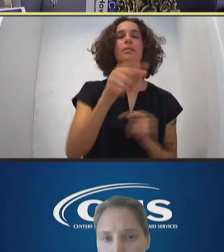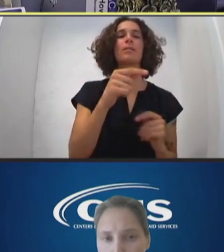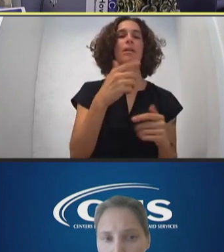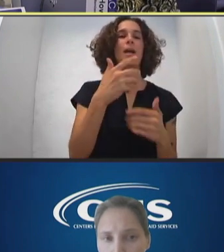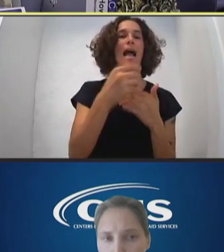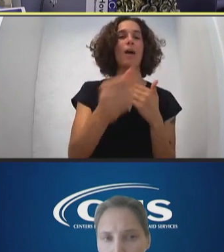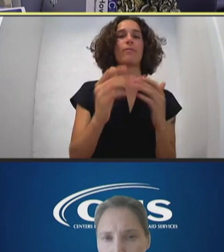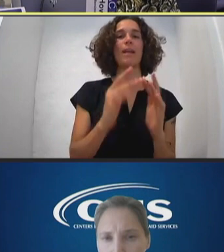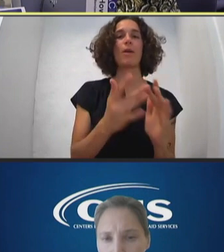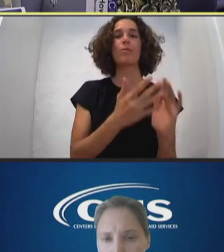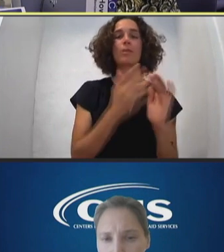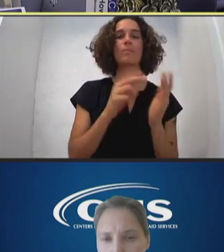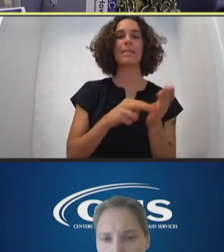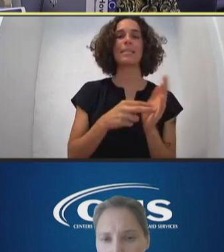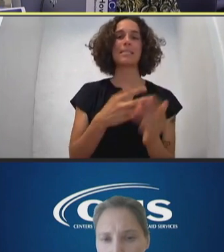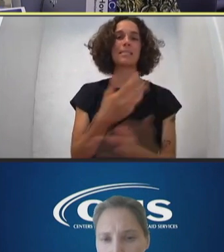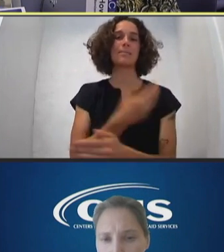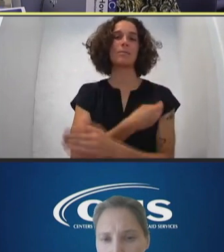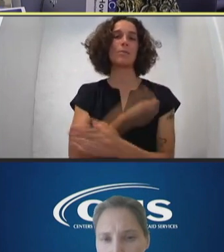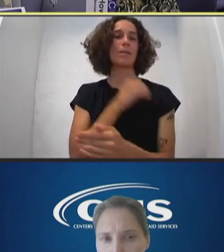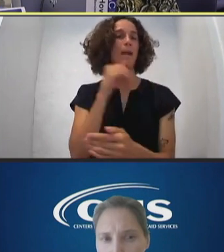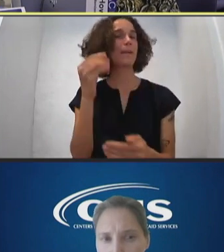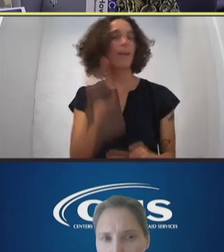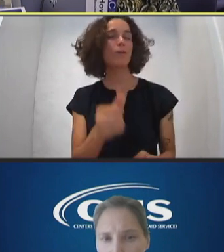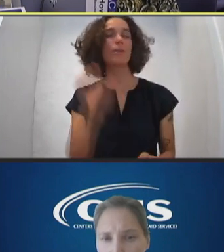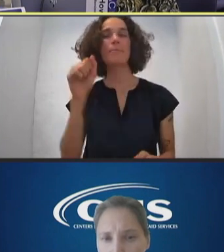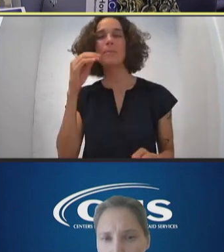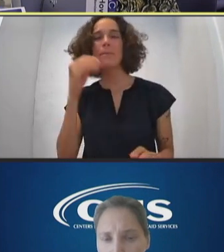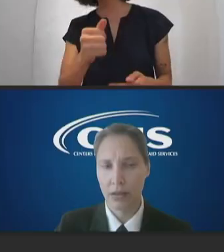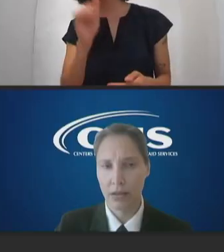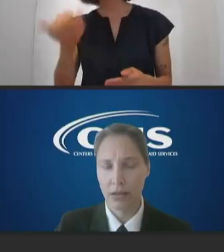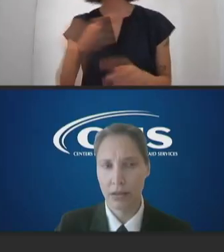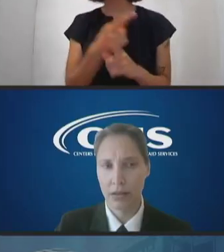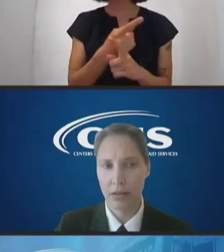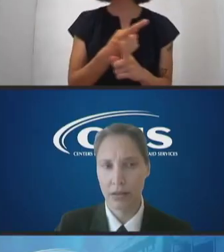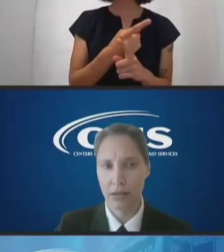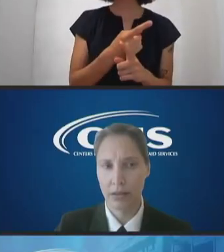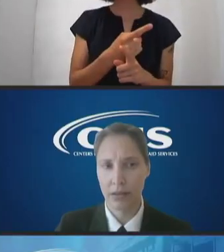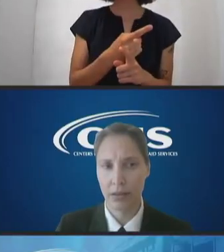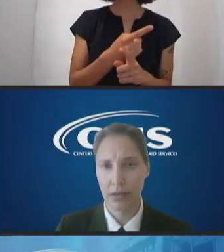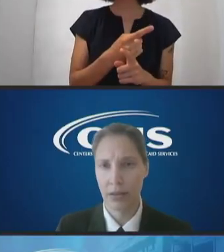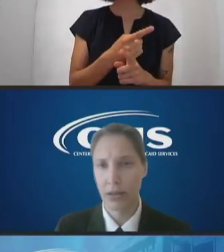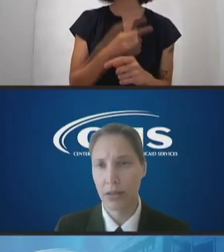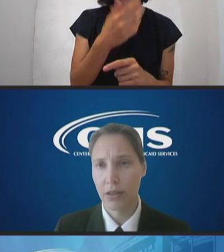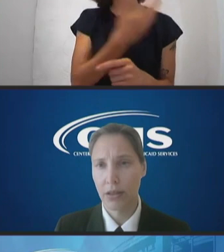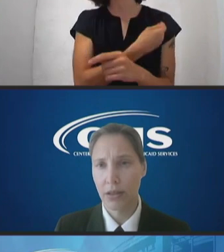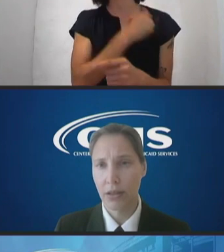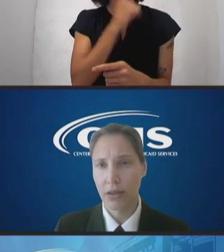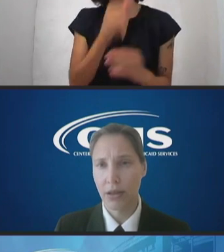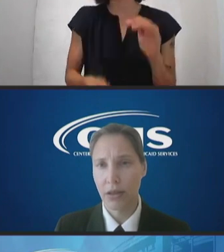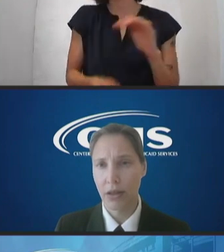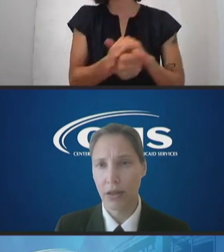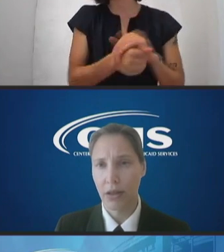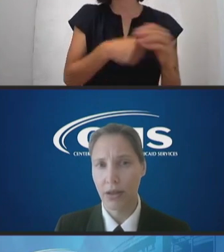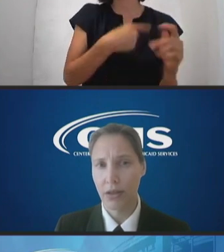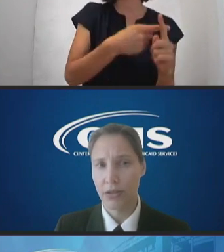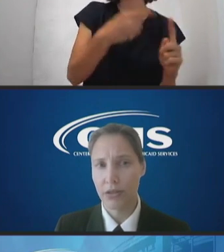that correct through an Advantage Plan, or are vaccines not under the advantage plan at all?